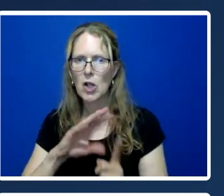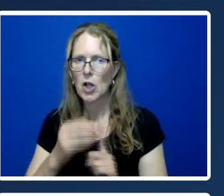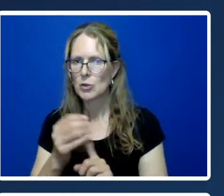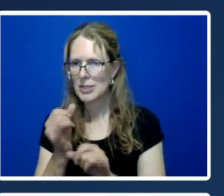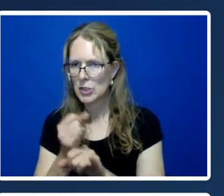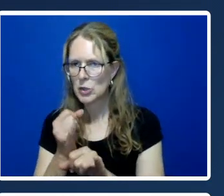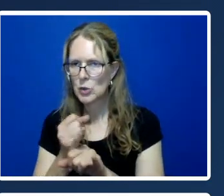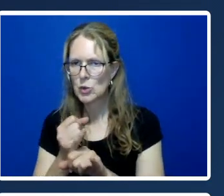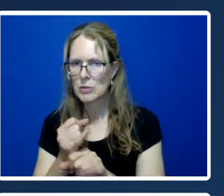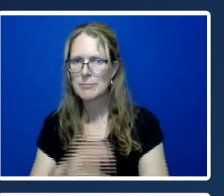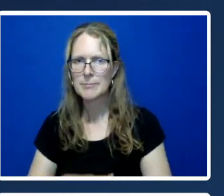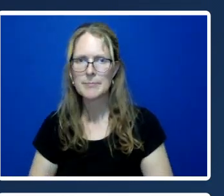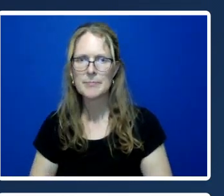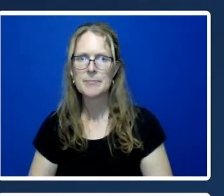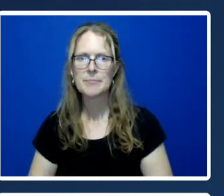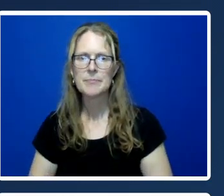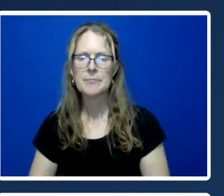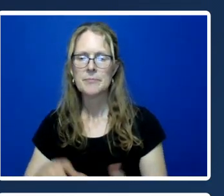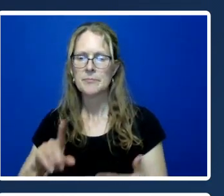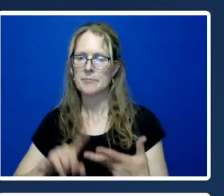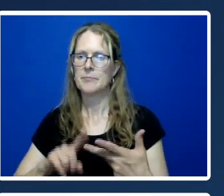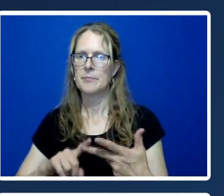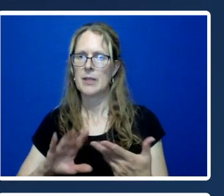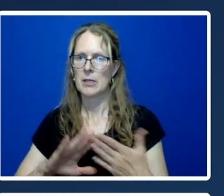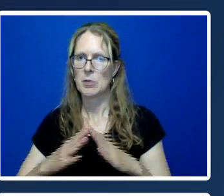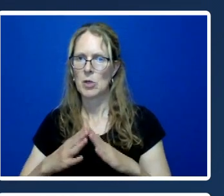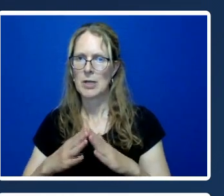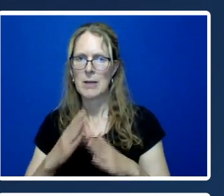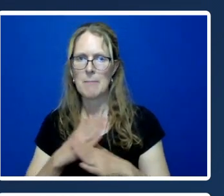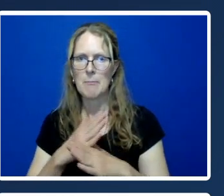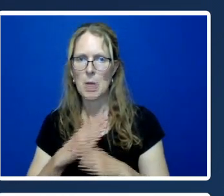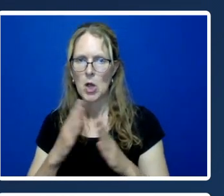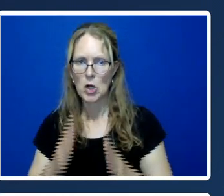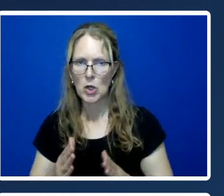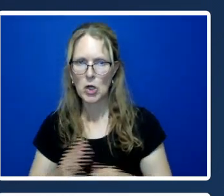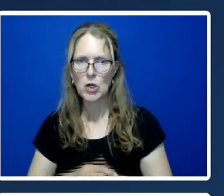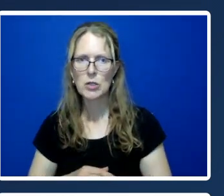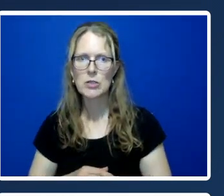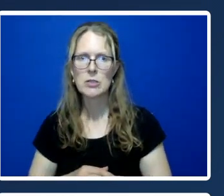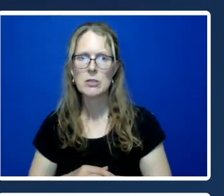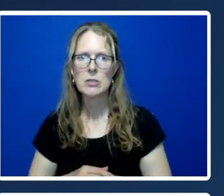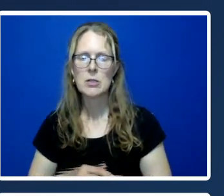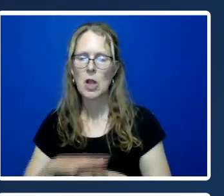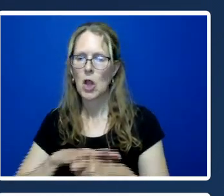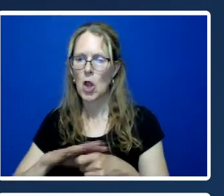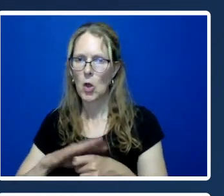And we also have community partner experts, such as local politicians, school parents,